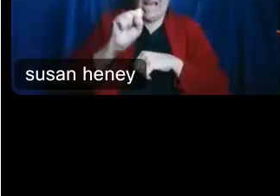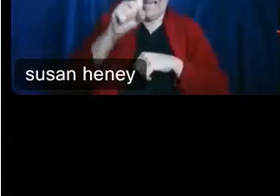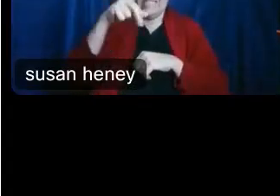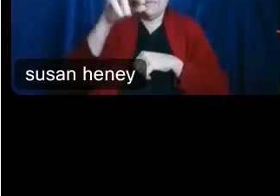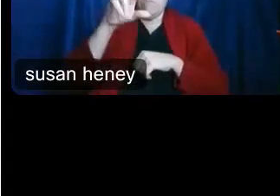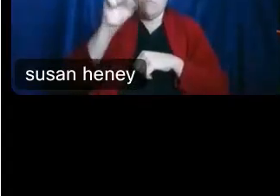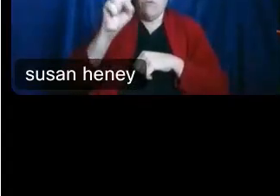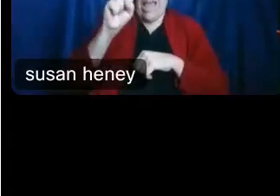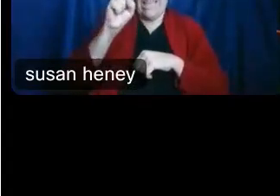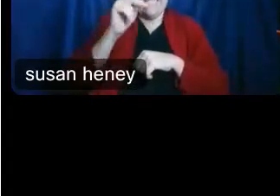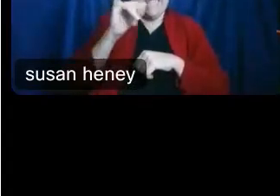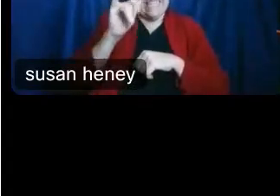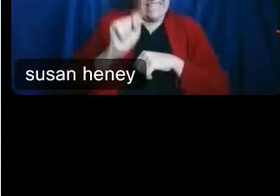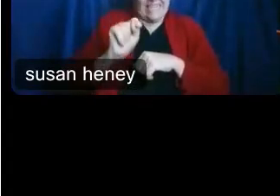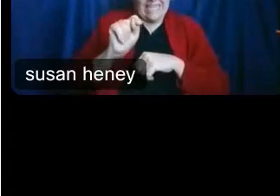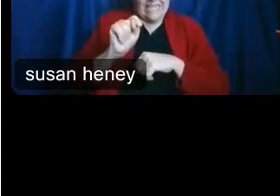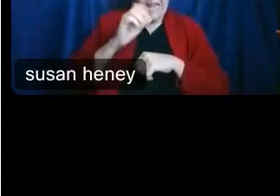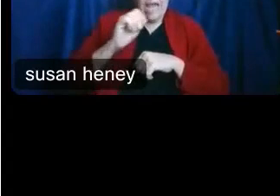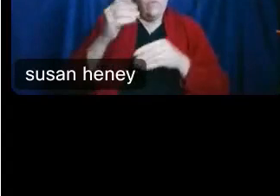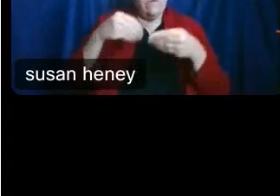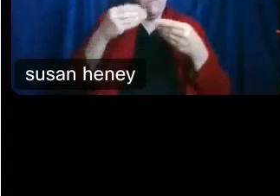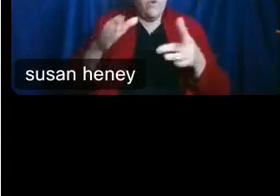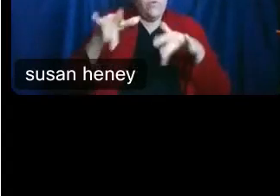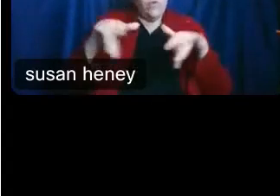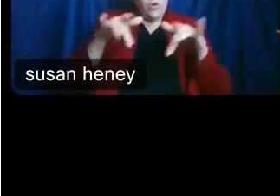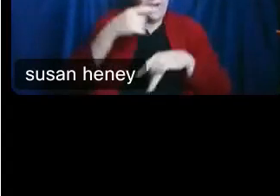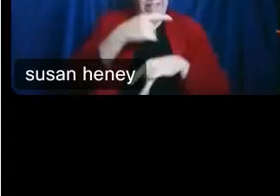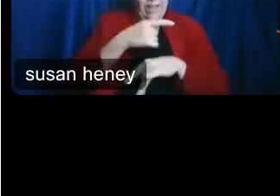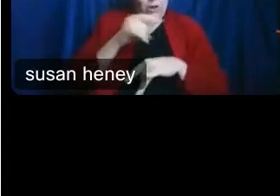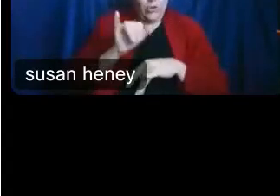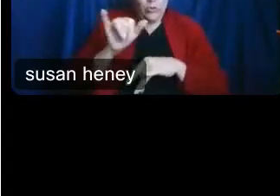be posting a recording of the webinar there if you'd like to refer back to it. The link